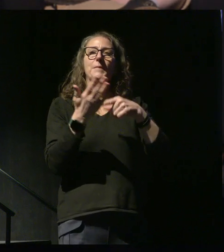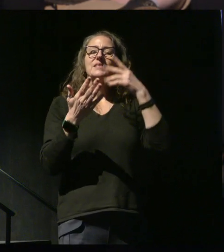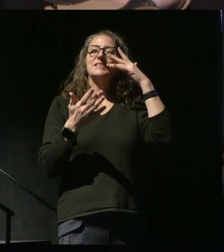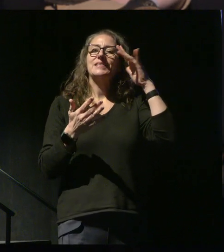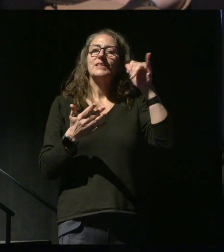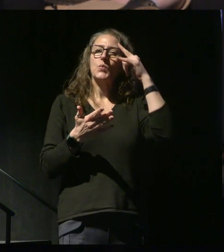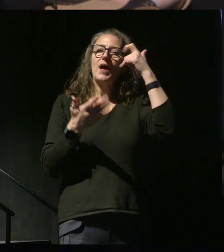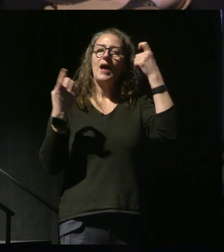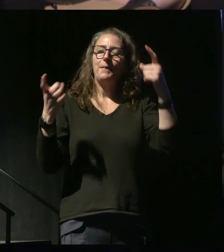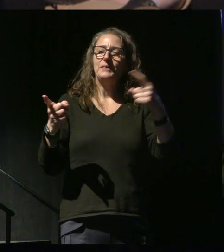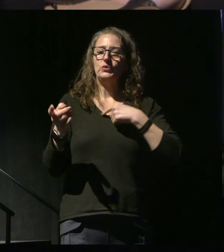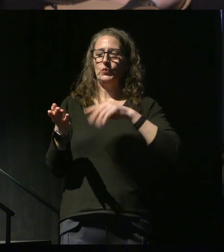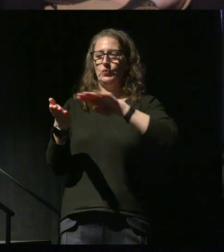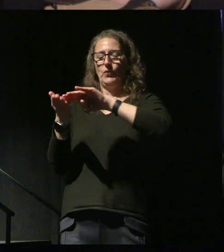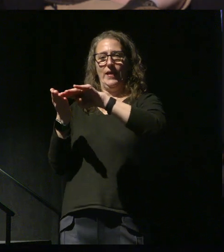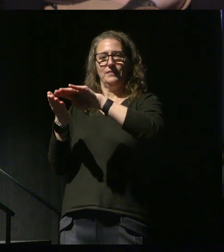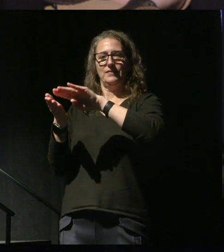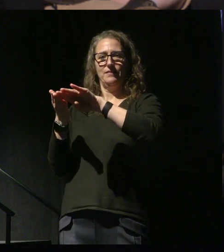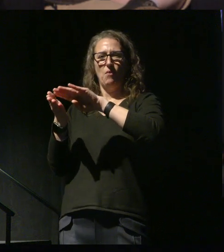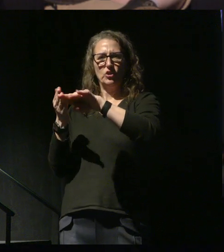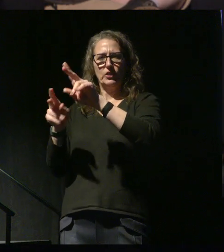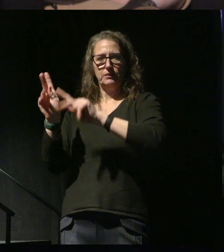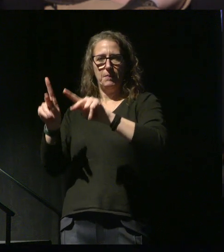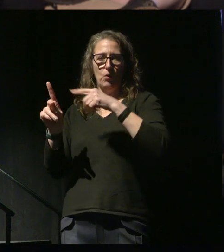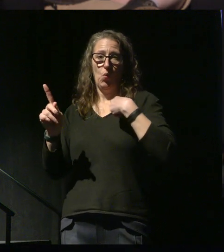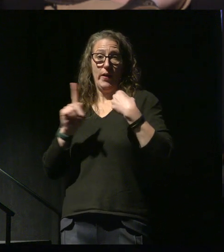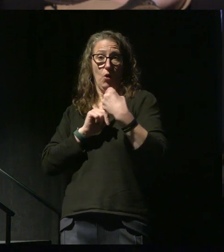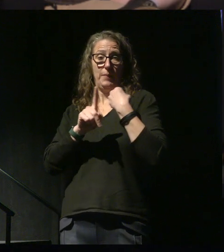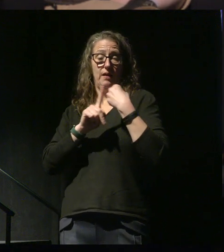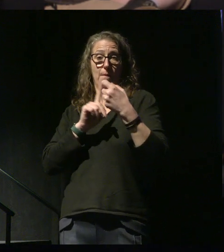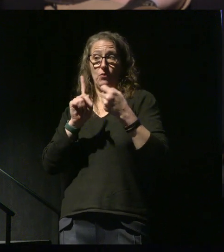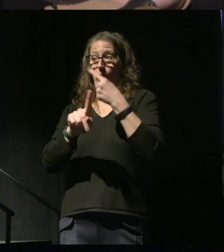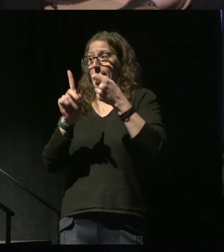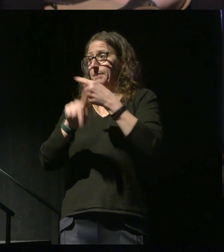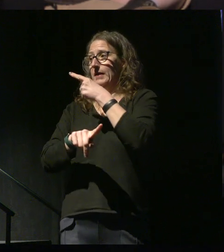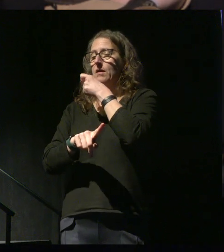Or that's what happens to the marginalized is, is we get beat up at random. It's not if we are bad or good, it's at random.